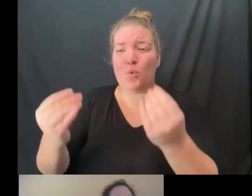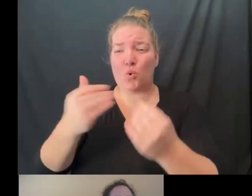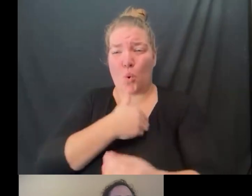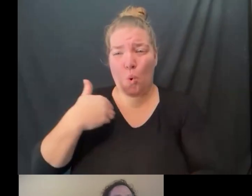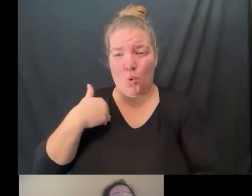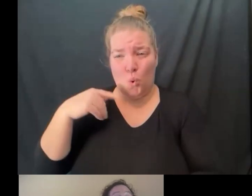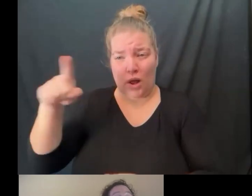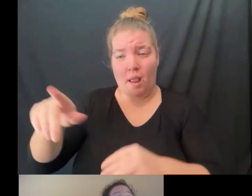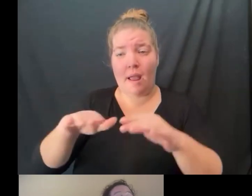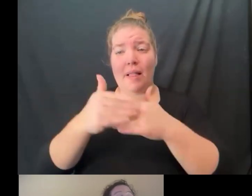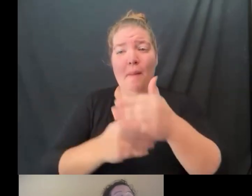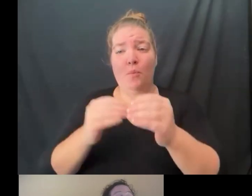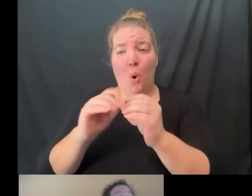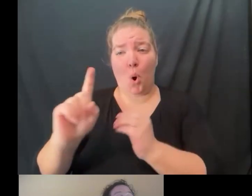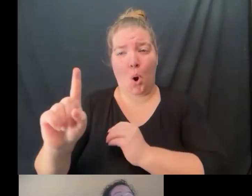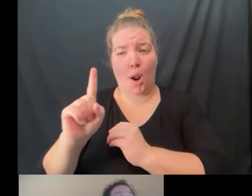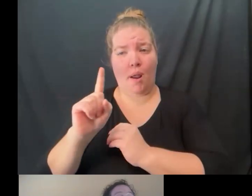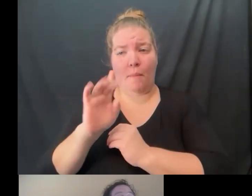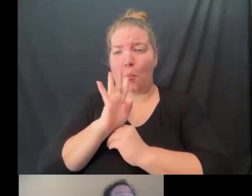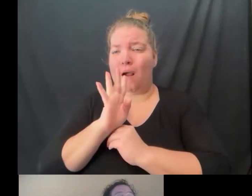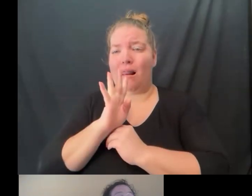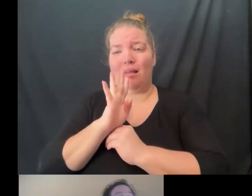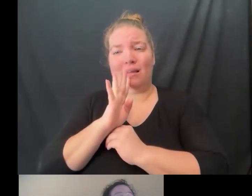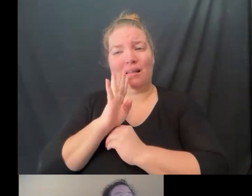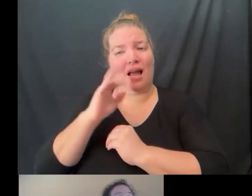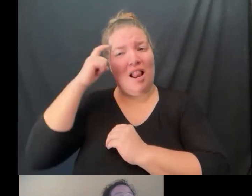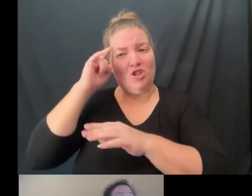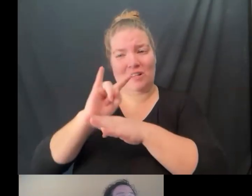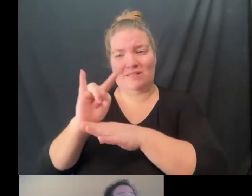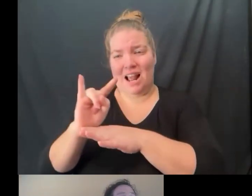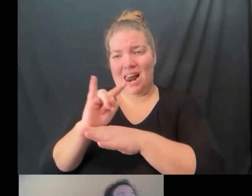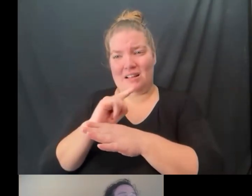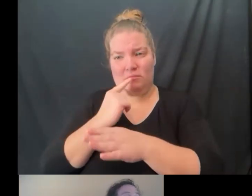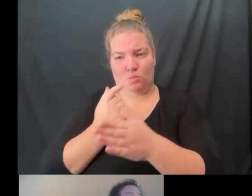Based in Toronto. Pina asks, Phase 1 does not make any reference